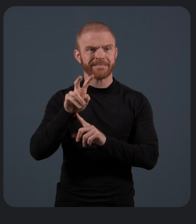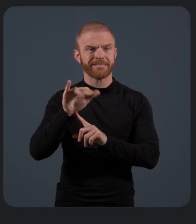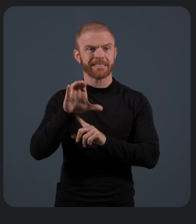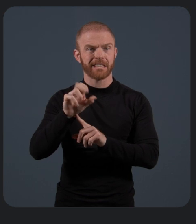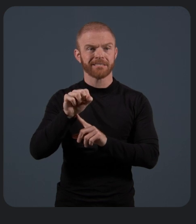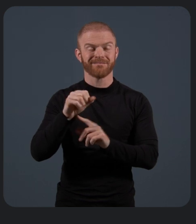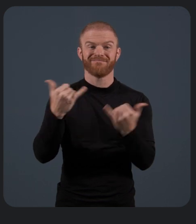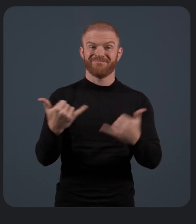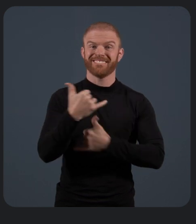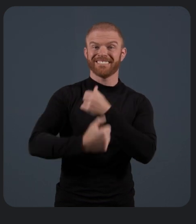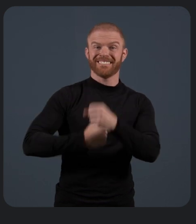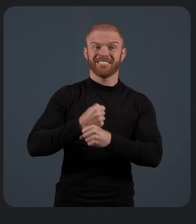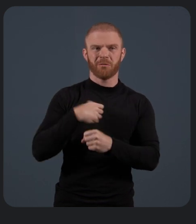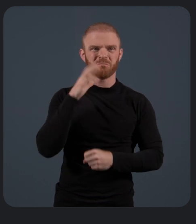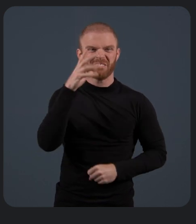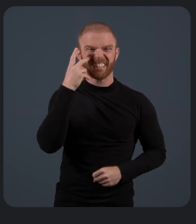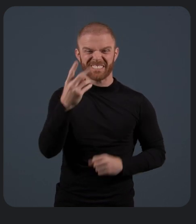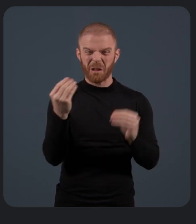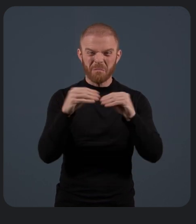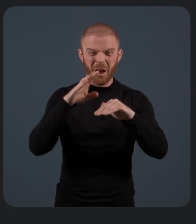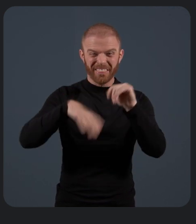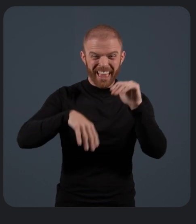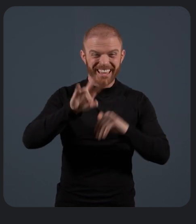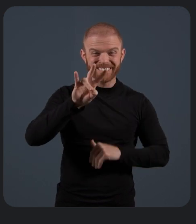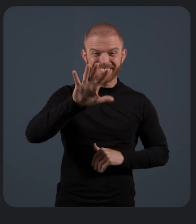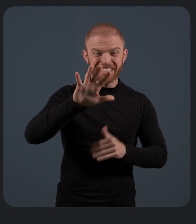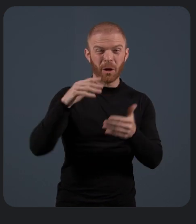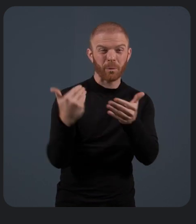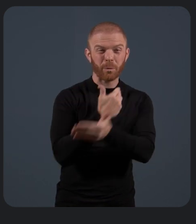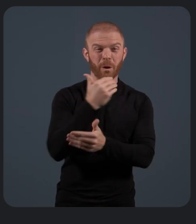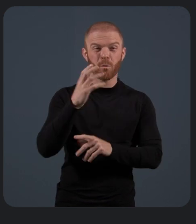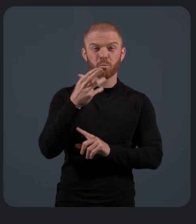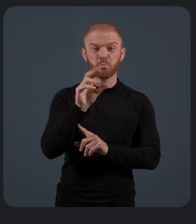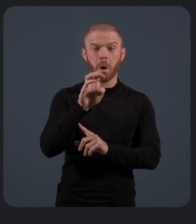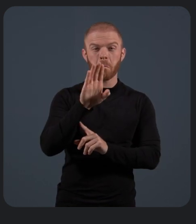In 2022, we'll see more than 75 new Chromebook models,